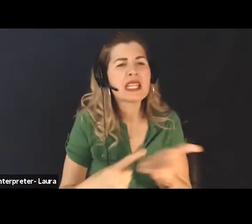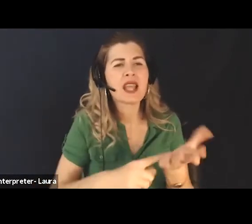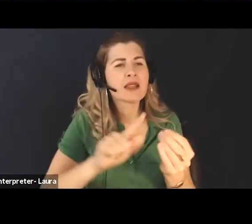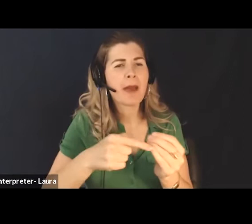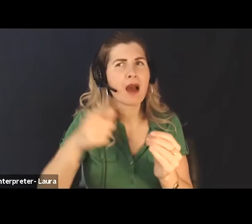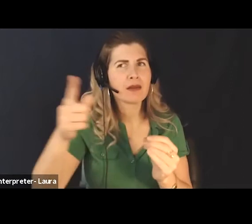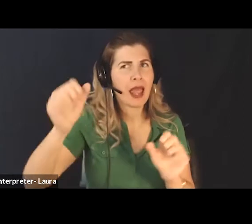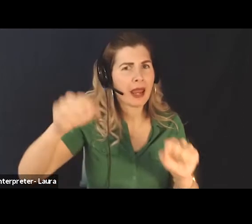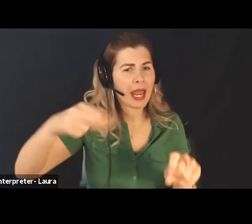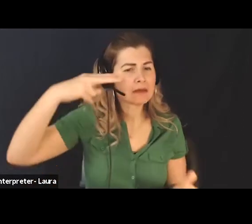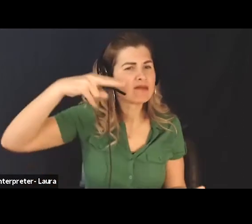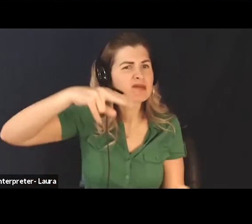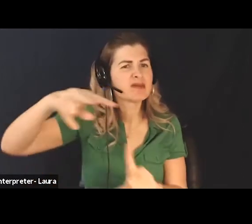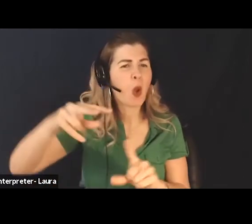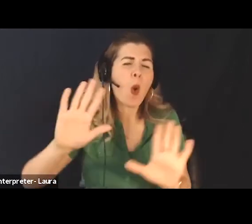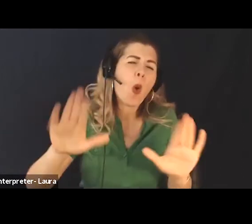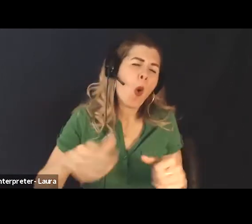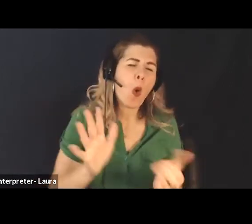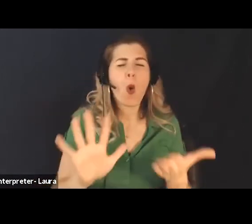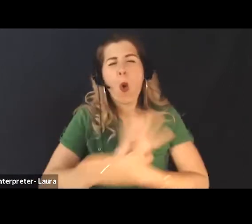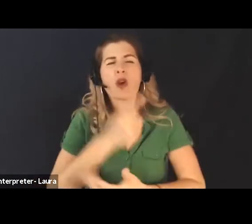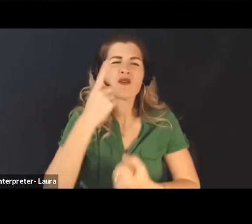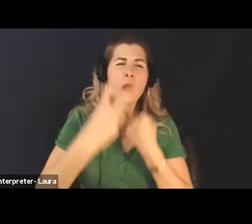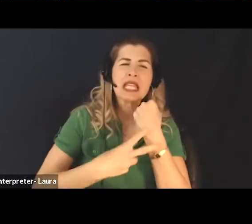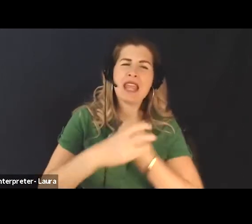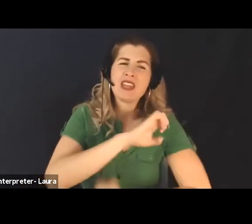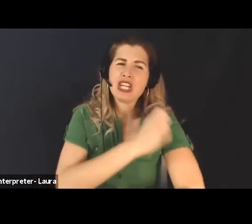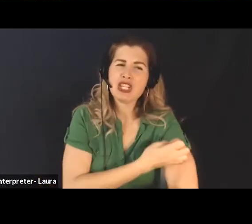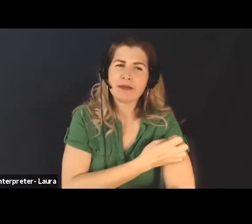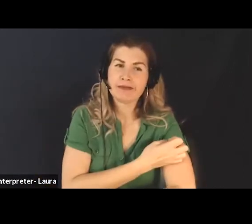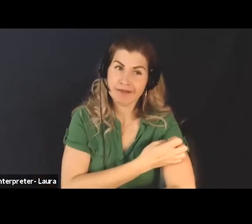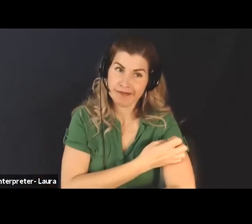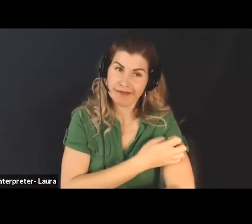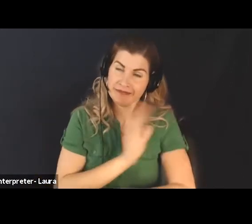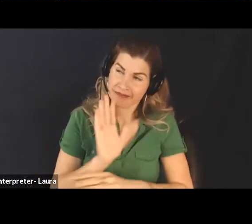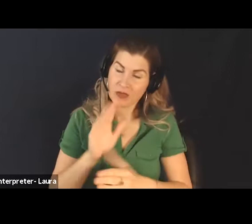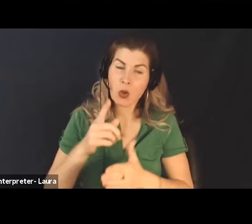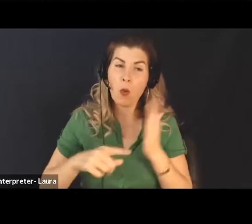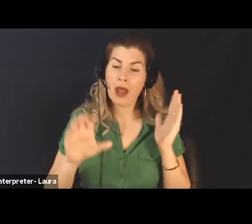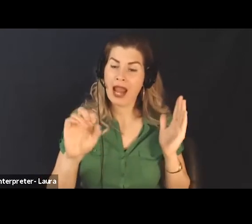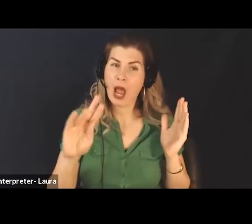simply to save energy. According to counsel. But just as soon as they launch the street lights,